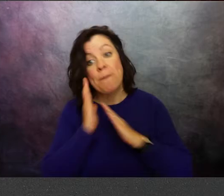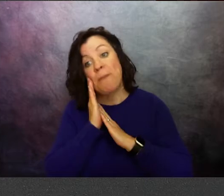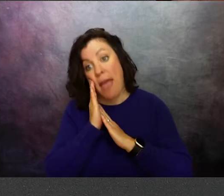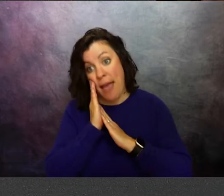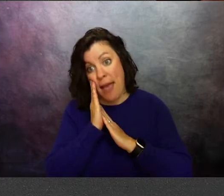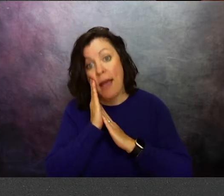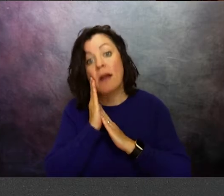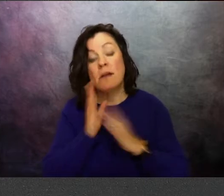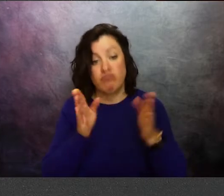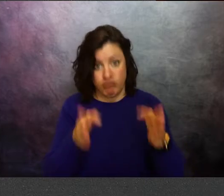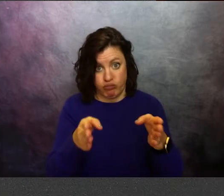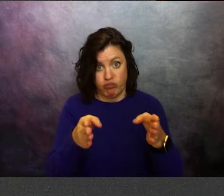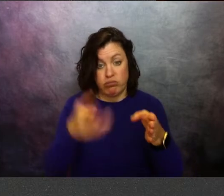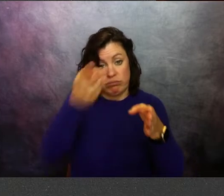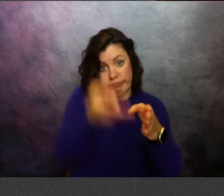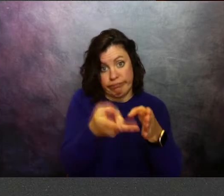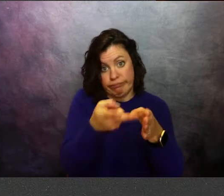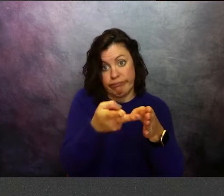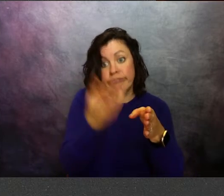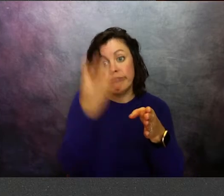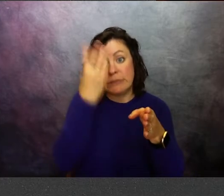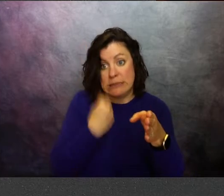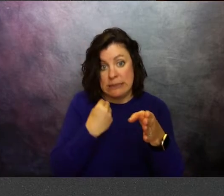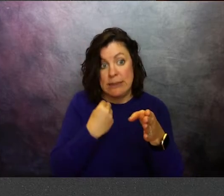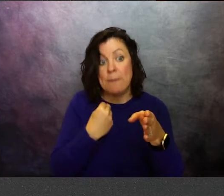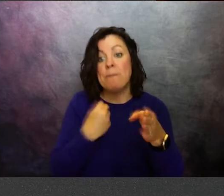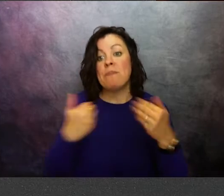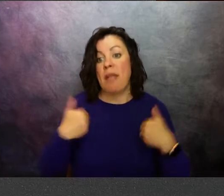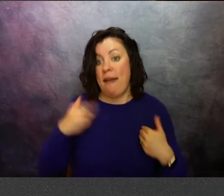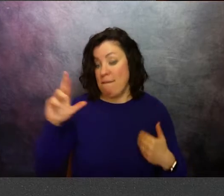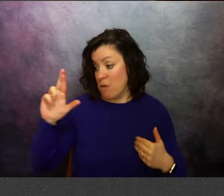where she sleeps and she's on it. And she has a little rug. Her,